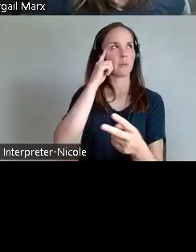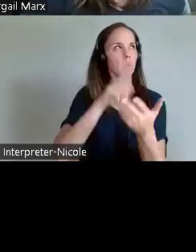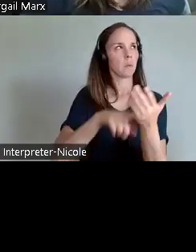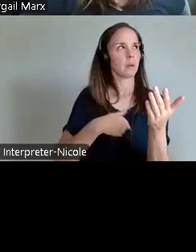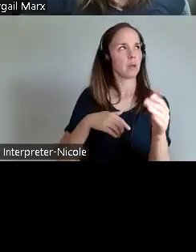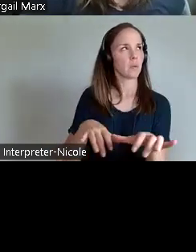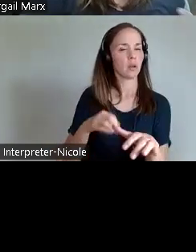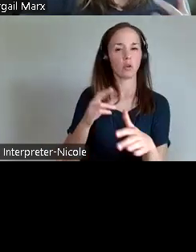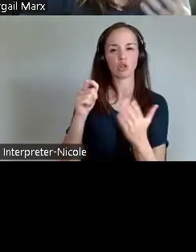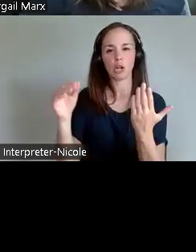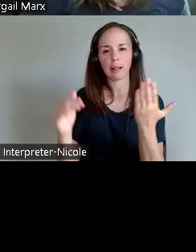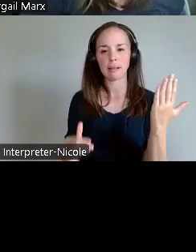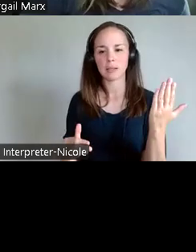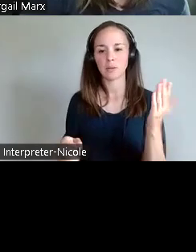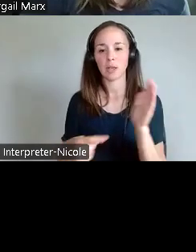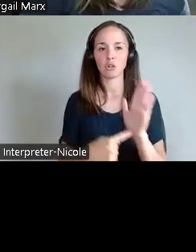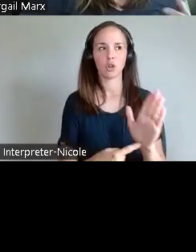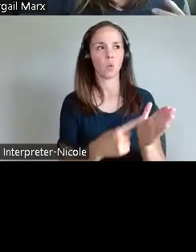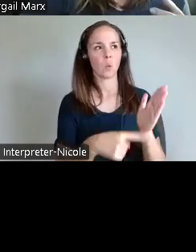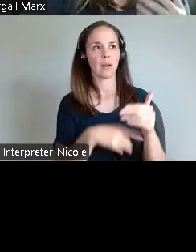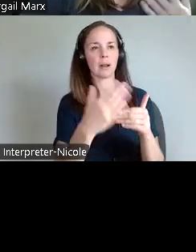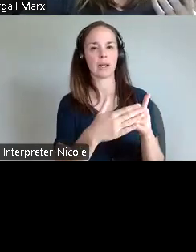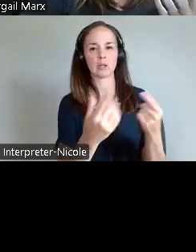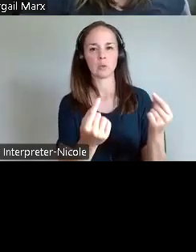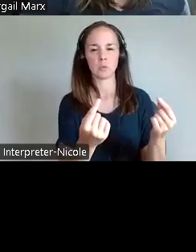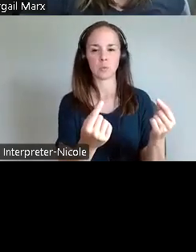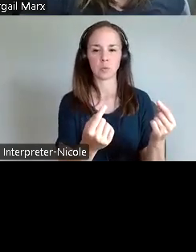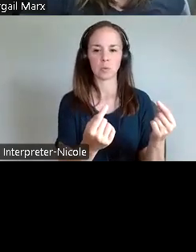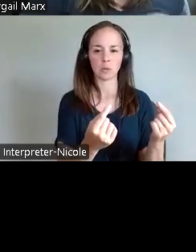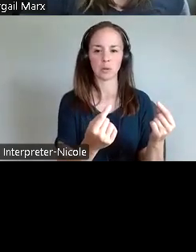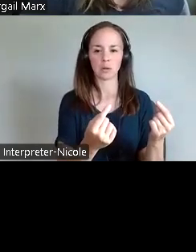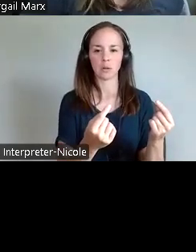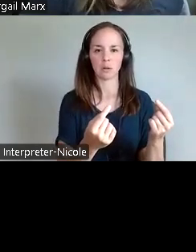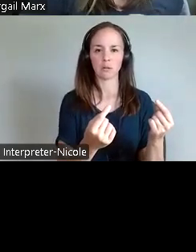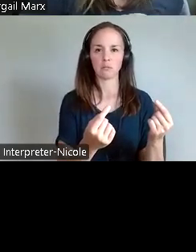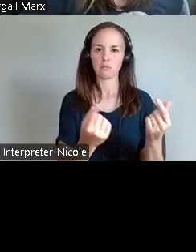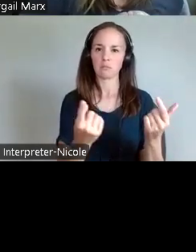so that he can show kind of what needs to happen throughout the day in an accessible way to him.